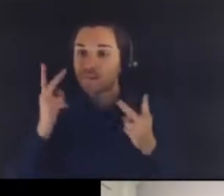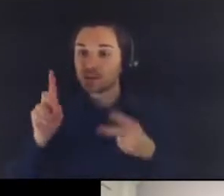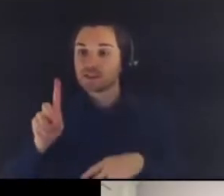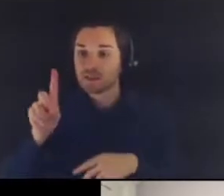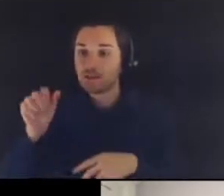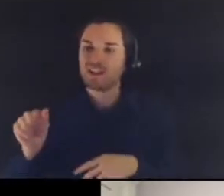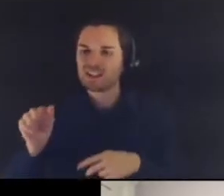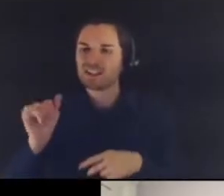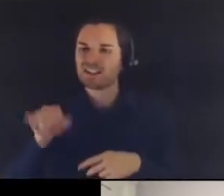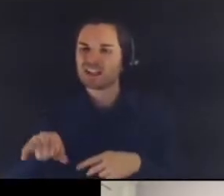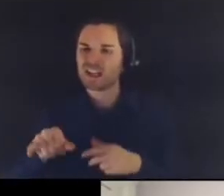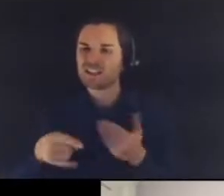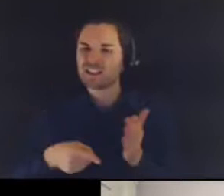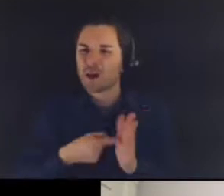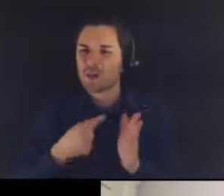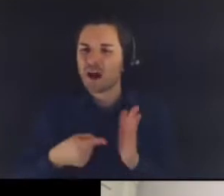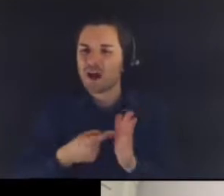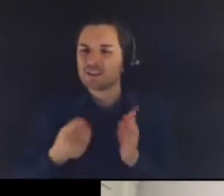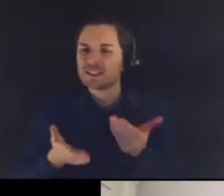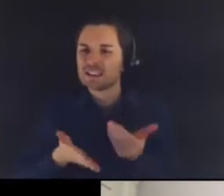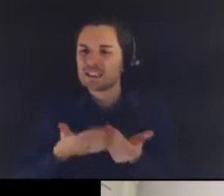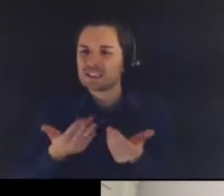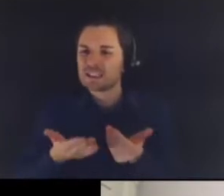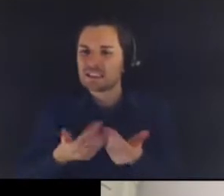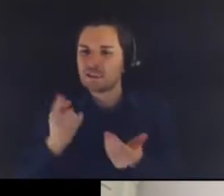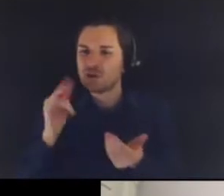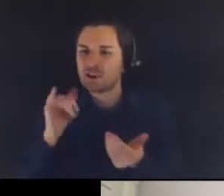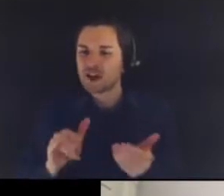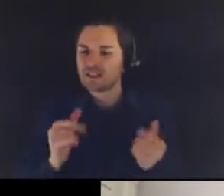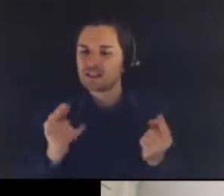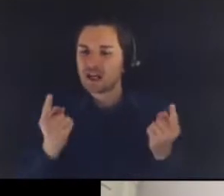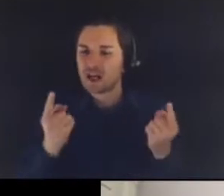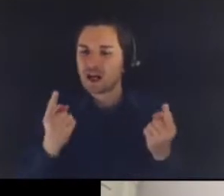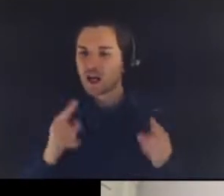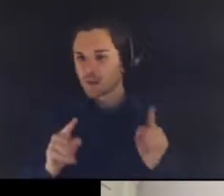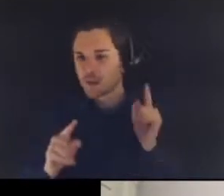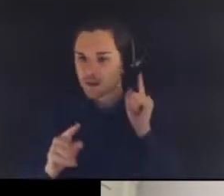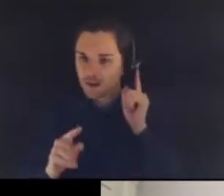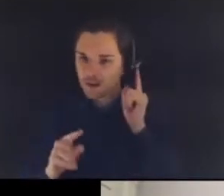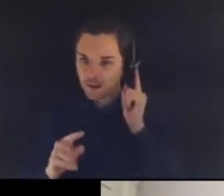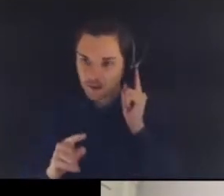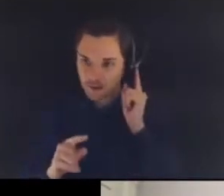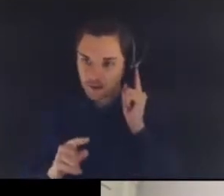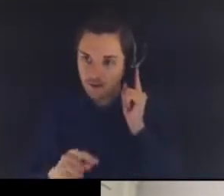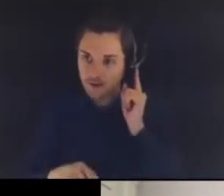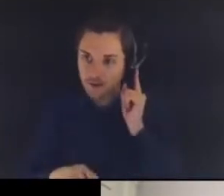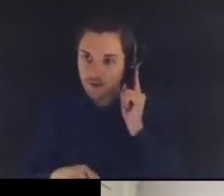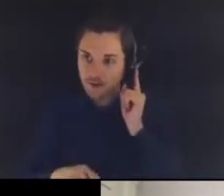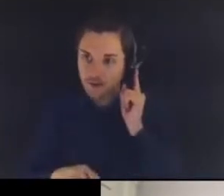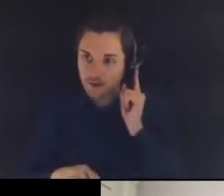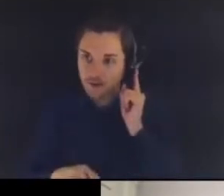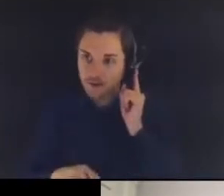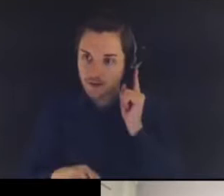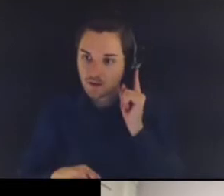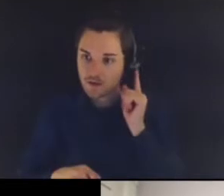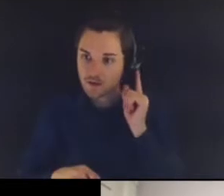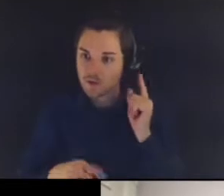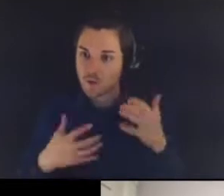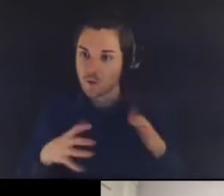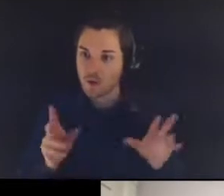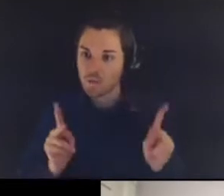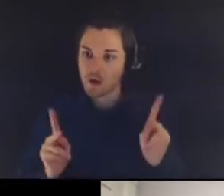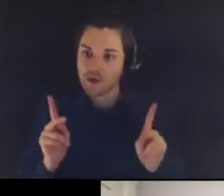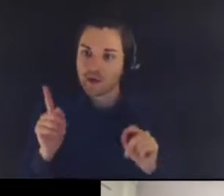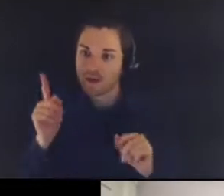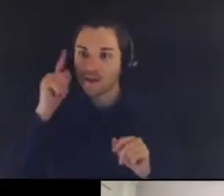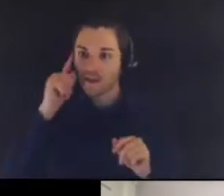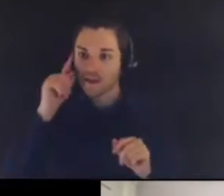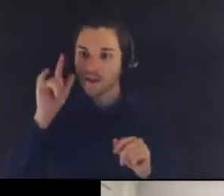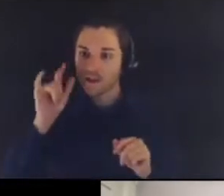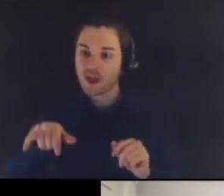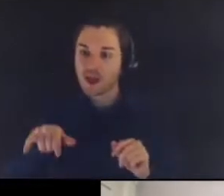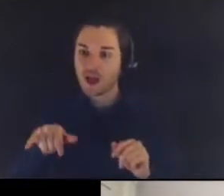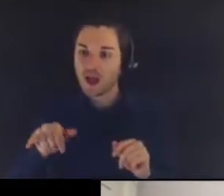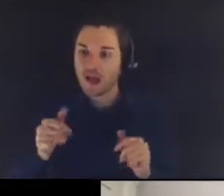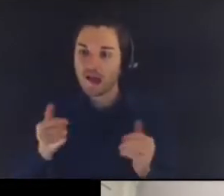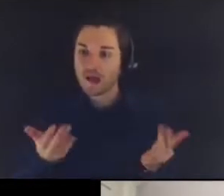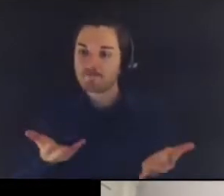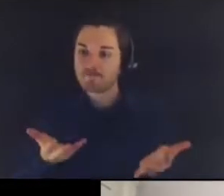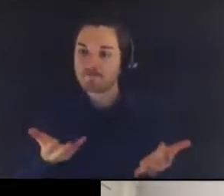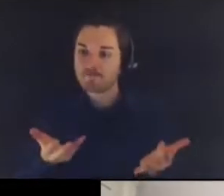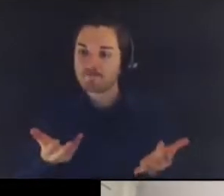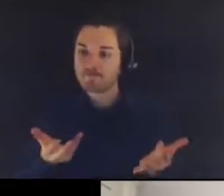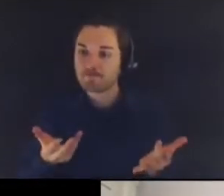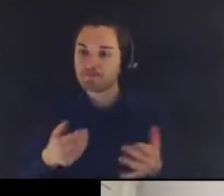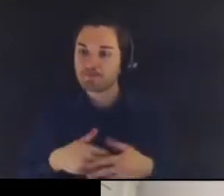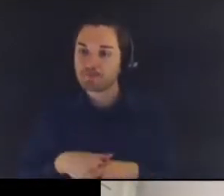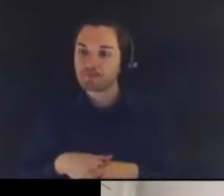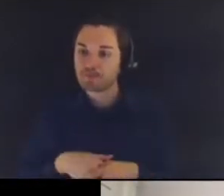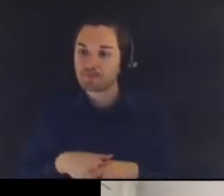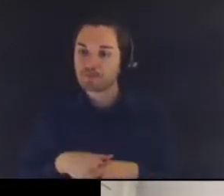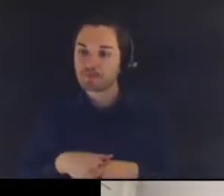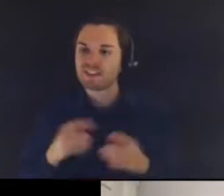very visible I think that one thing that easily happens is that people focus on your disability.